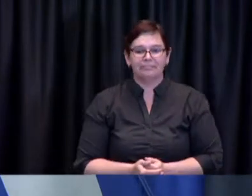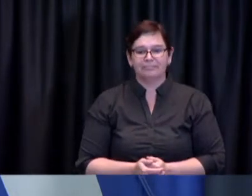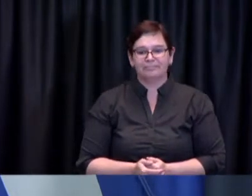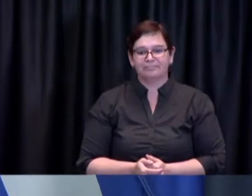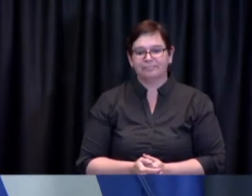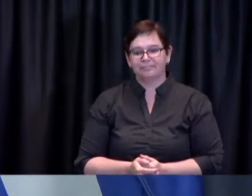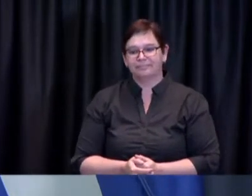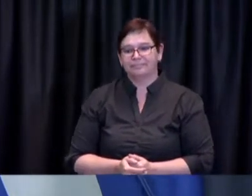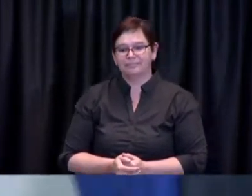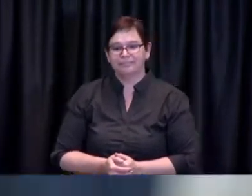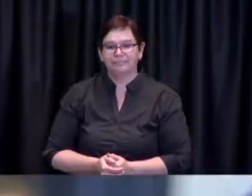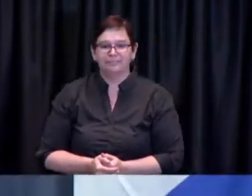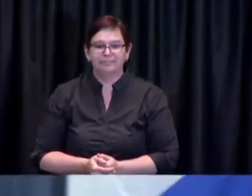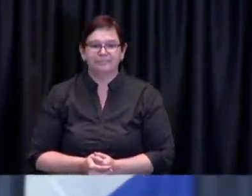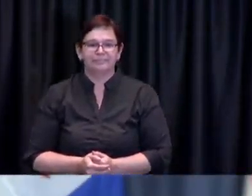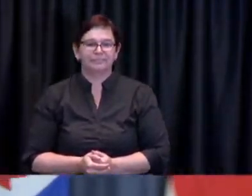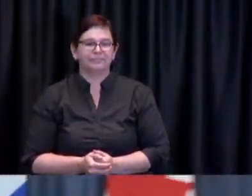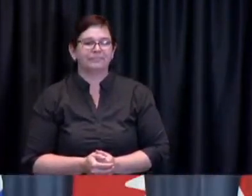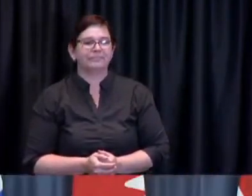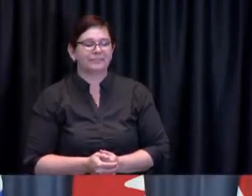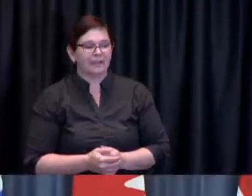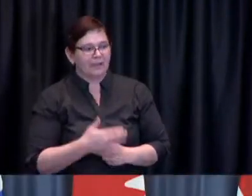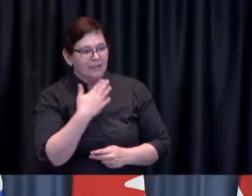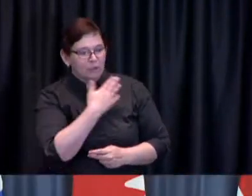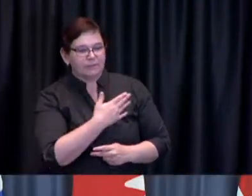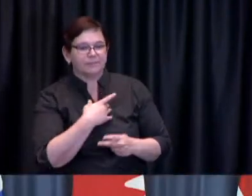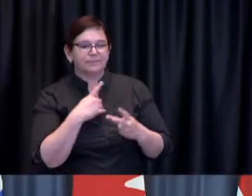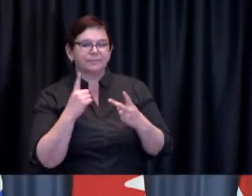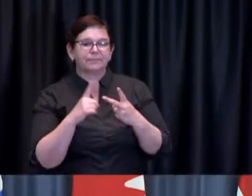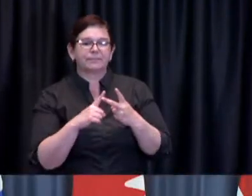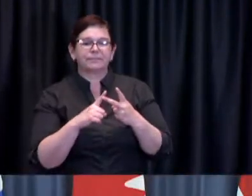thank you and I think my second question is for Chief Pegg and that's um Chief when we spoke last